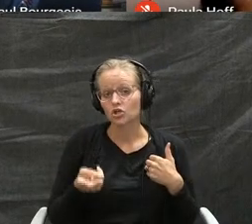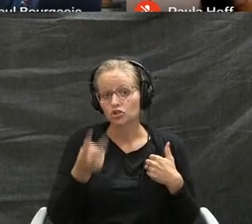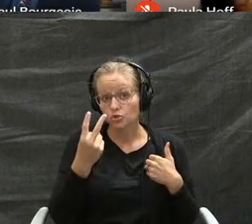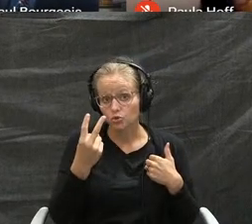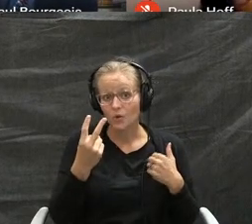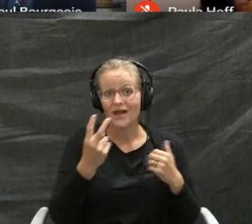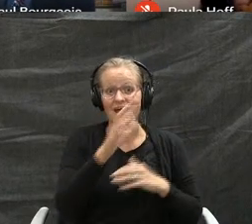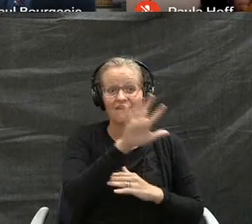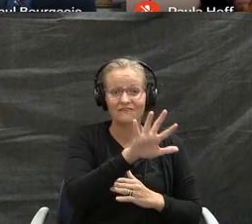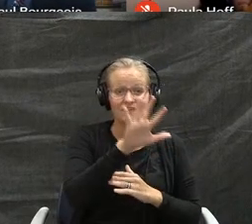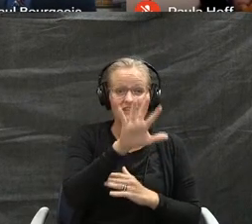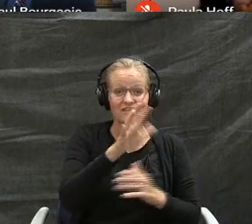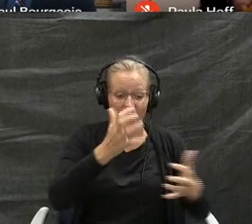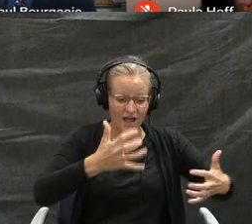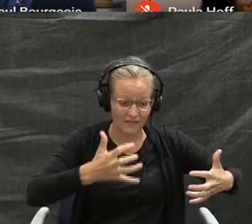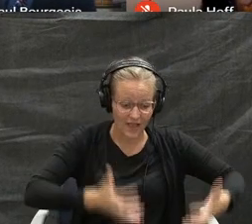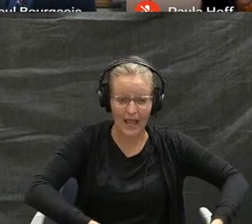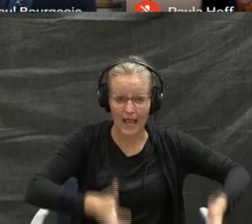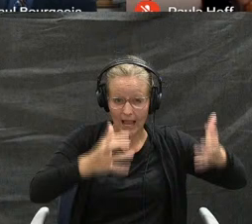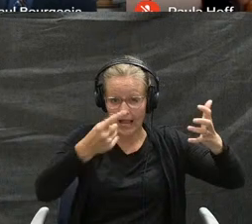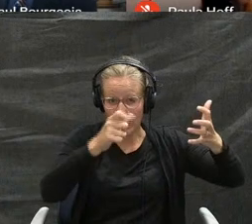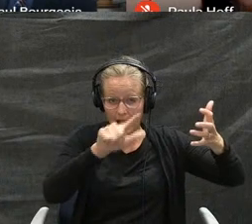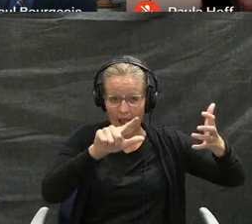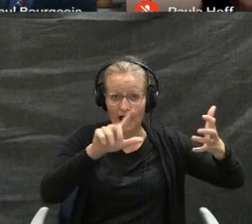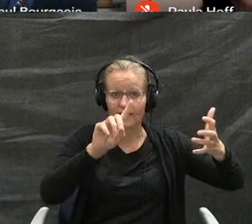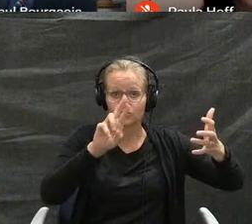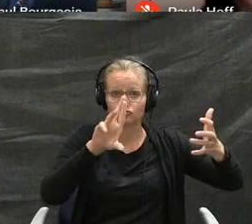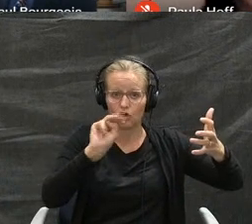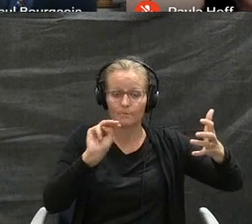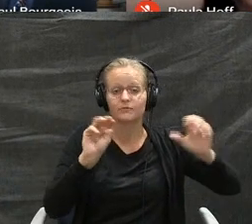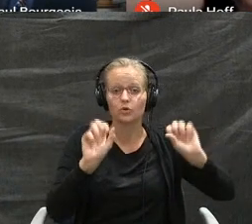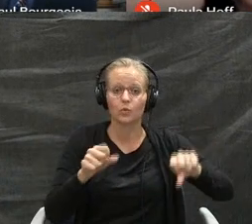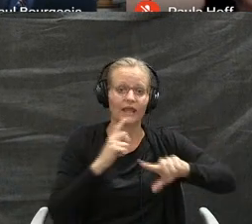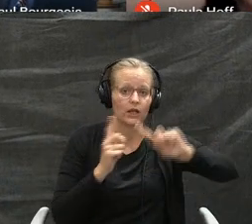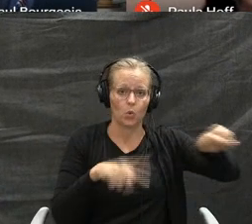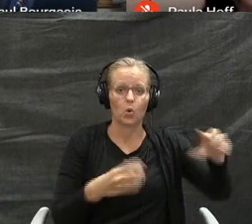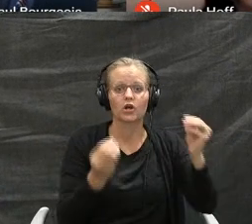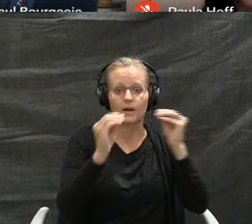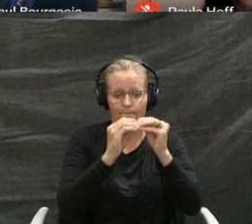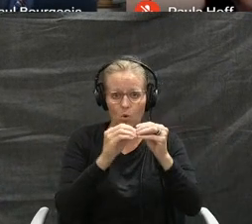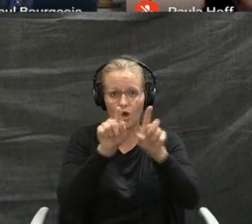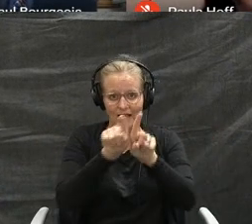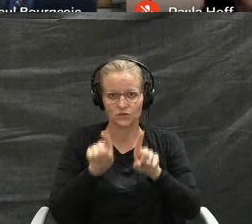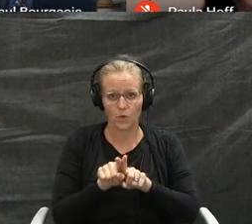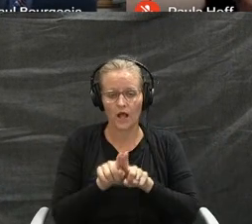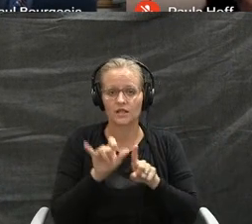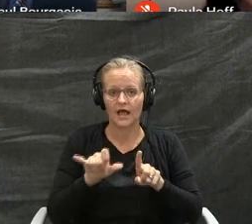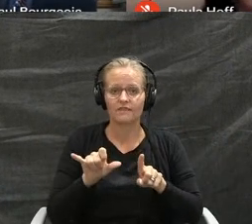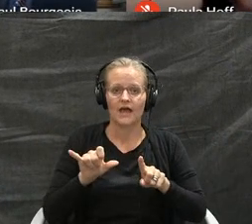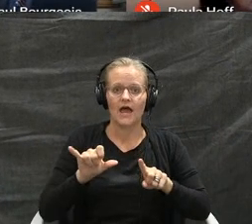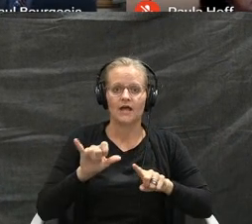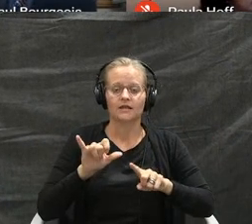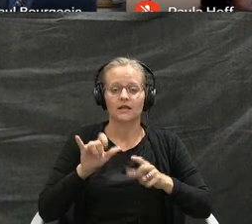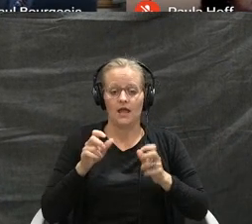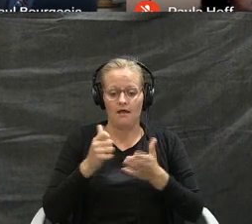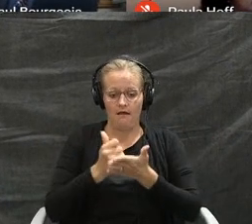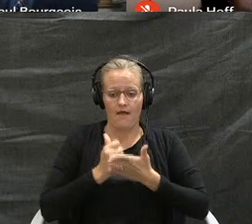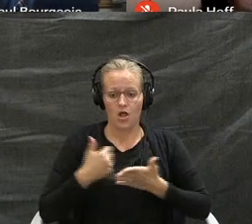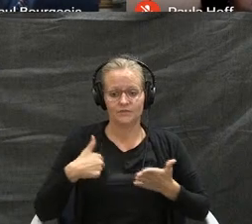on hand and we can actually get cooked delivery of more drums and that will allow us. I think to stay pretty flush with hand